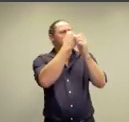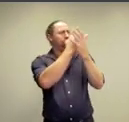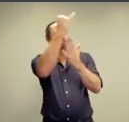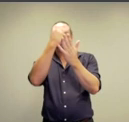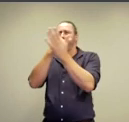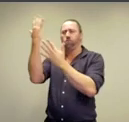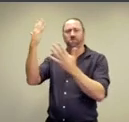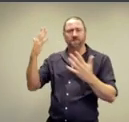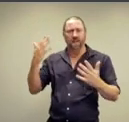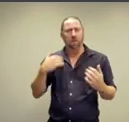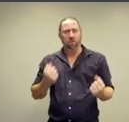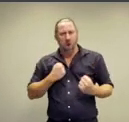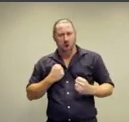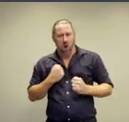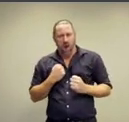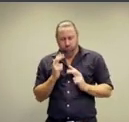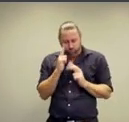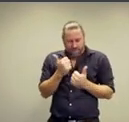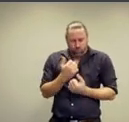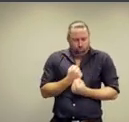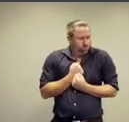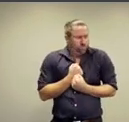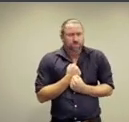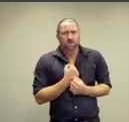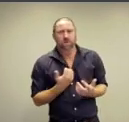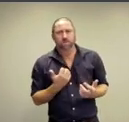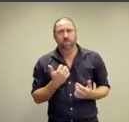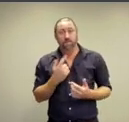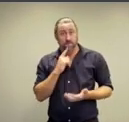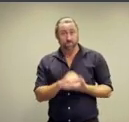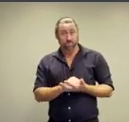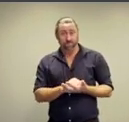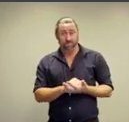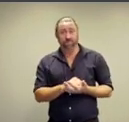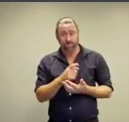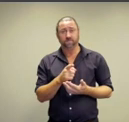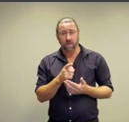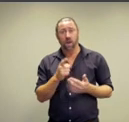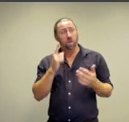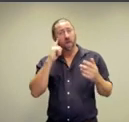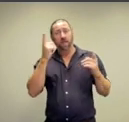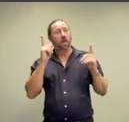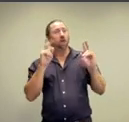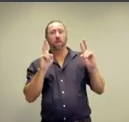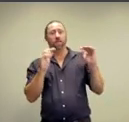So what I like about the statement, as Taylor describes here, the jacket is